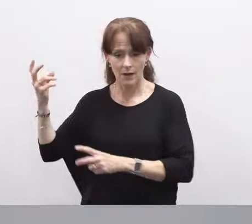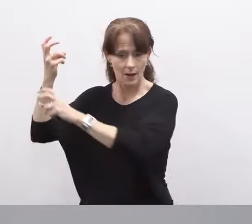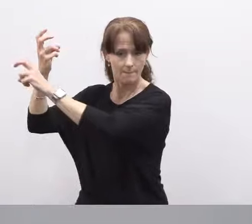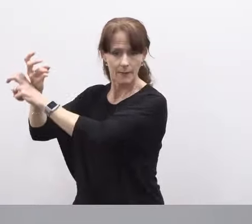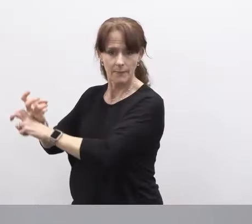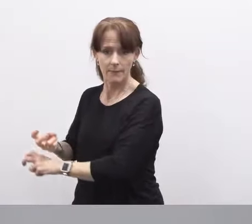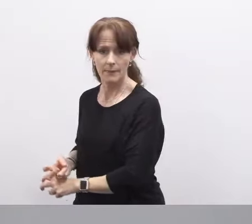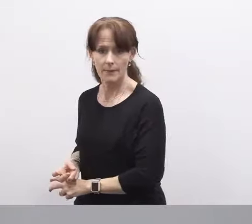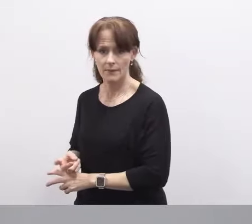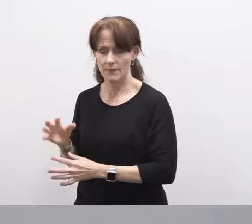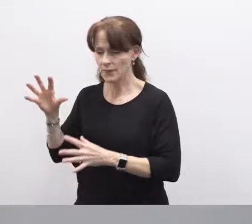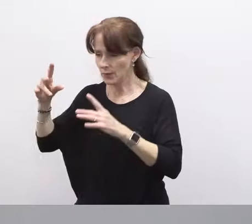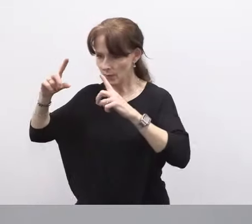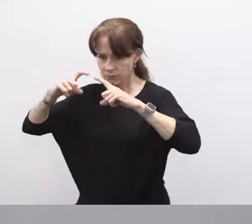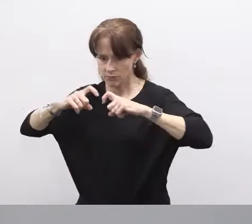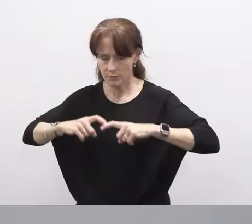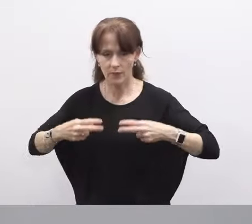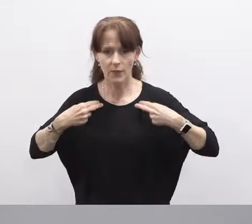all the intricacies of the human body.